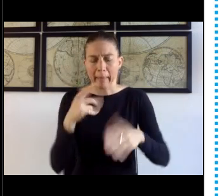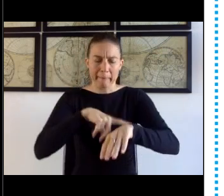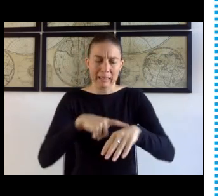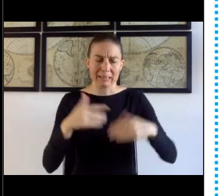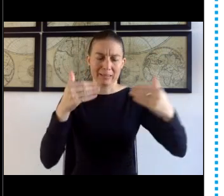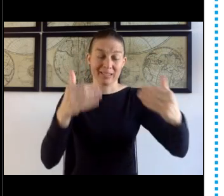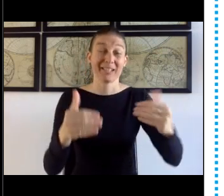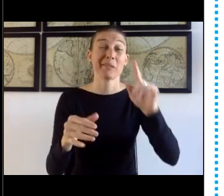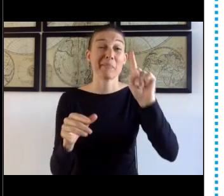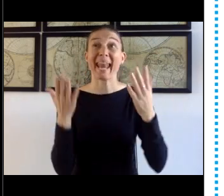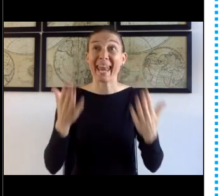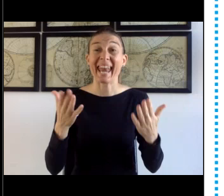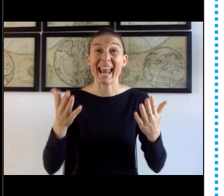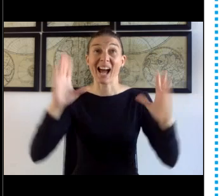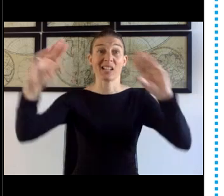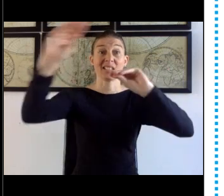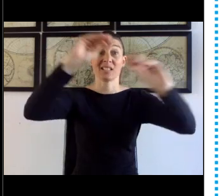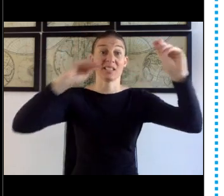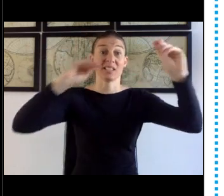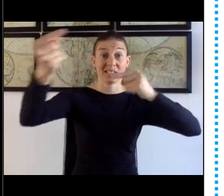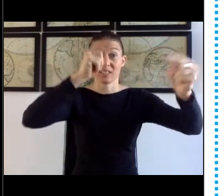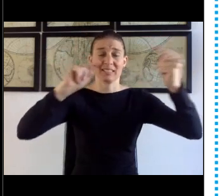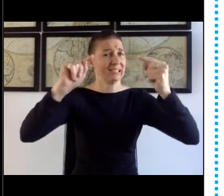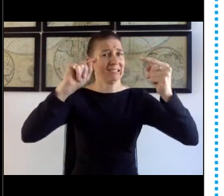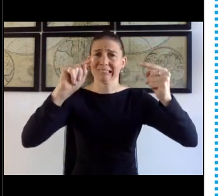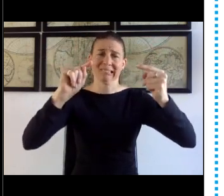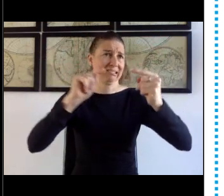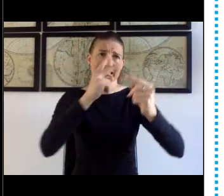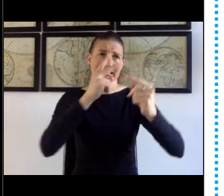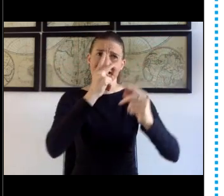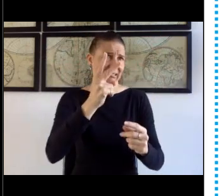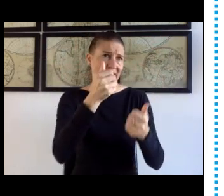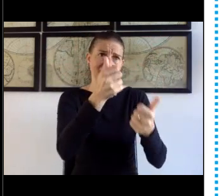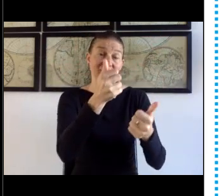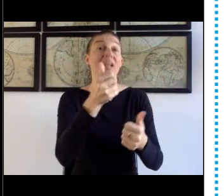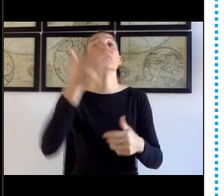The European Parliament which had an ambitious position at the beginning